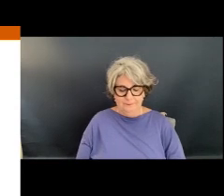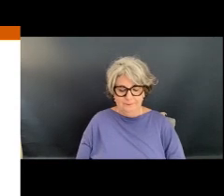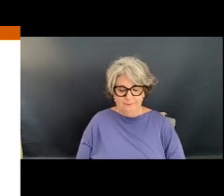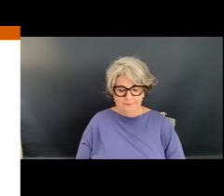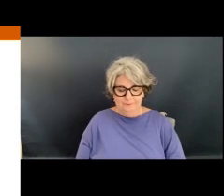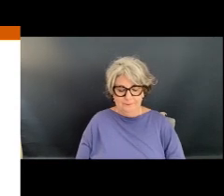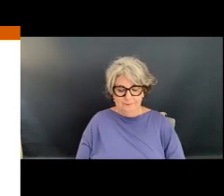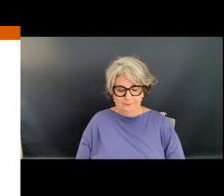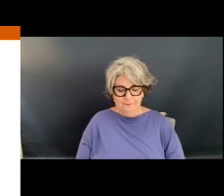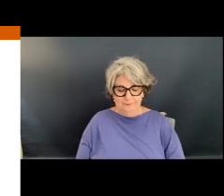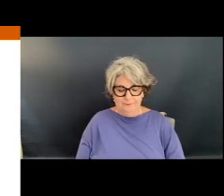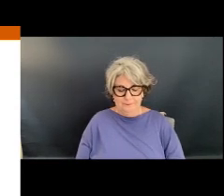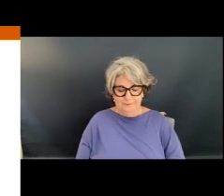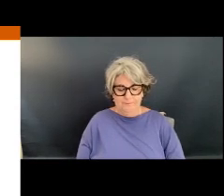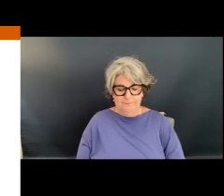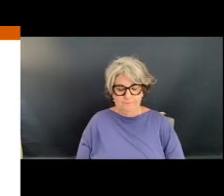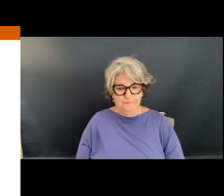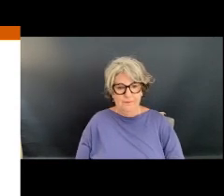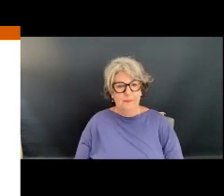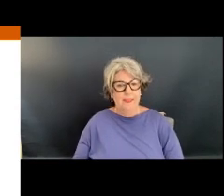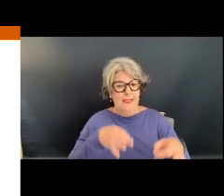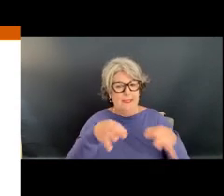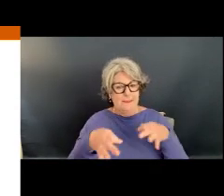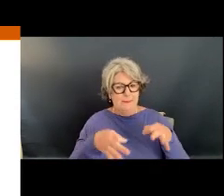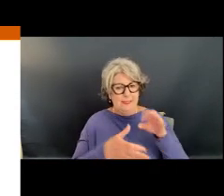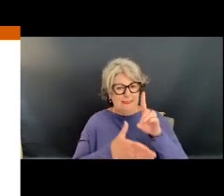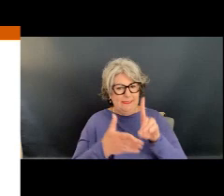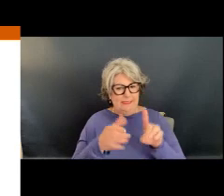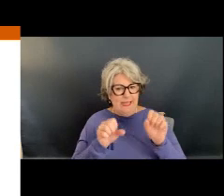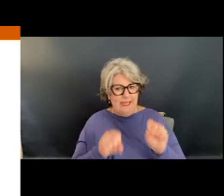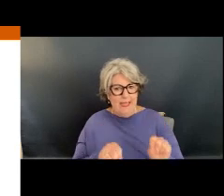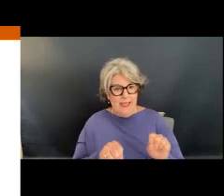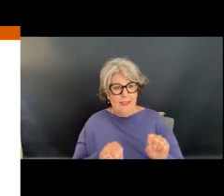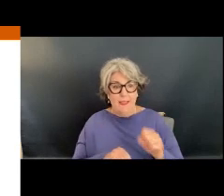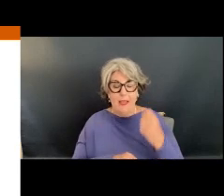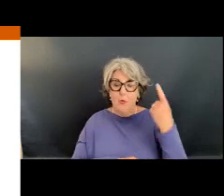So I'll tell you a little bit about how this course is designed. As I mentioned, it's a one credit course.